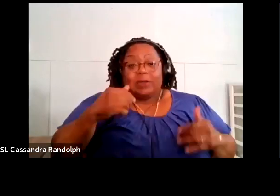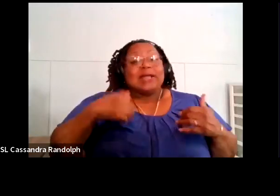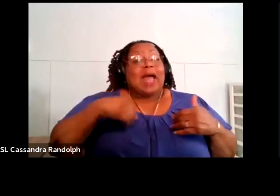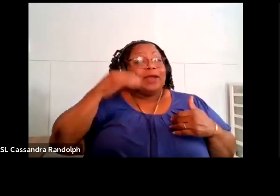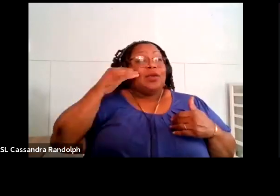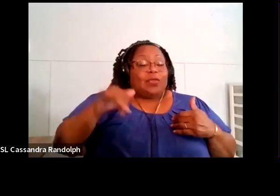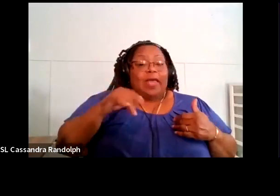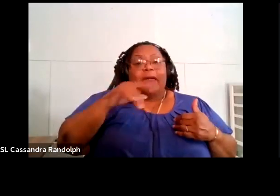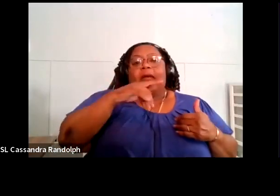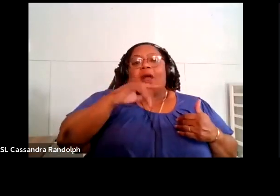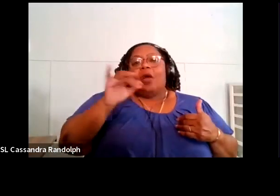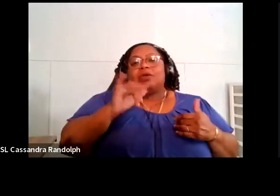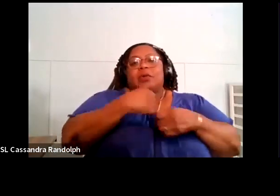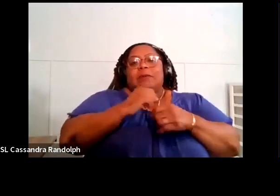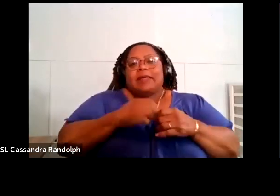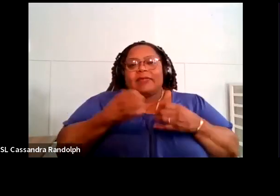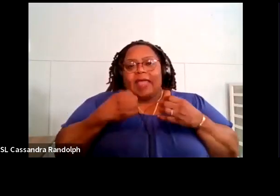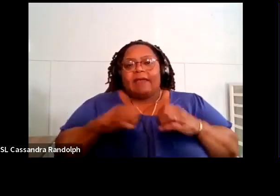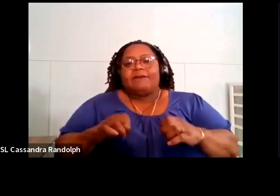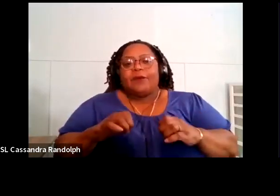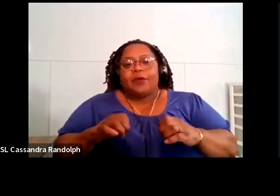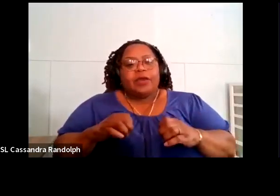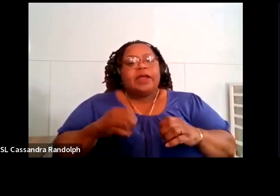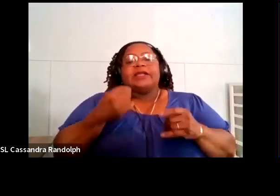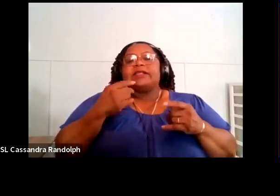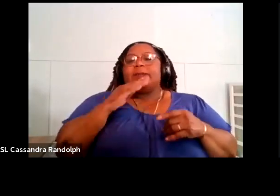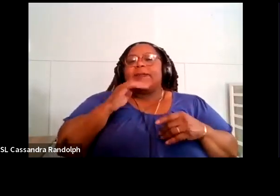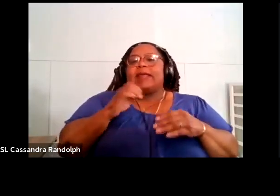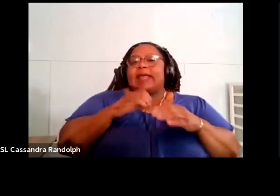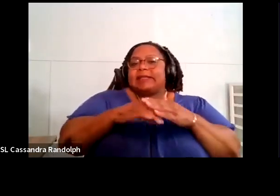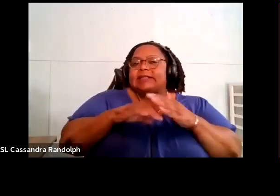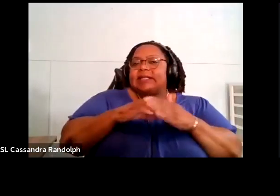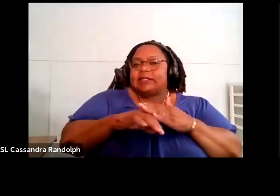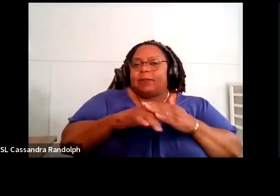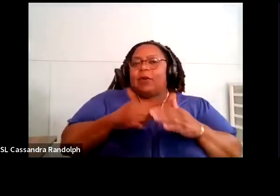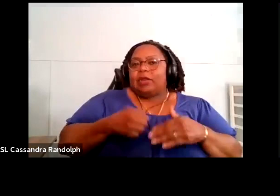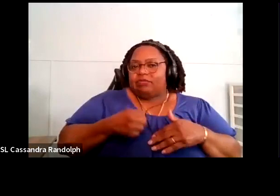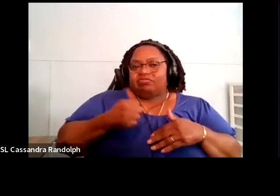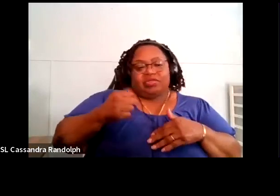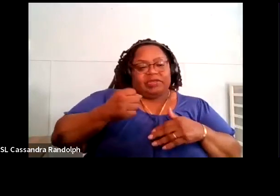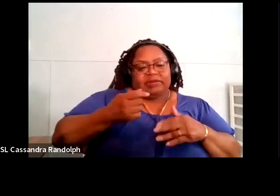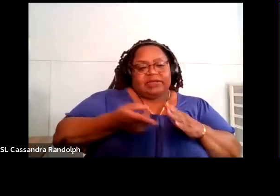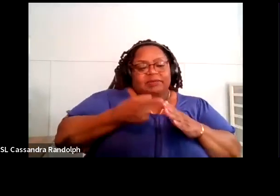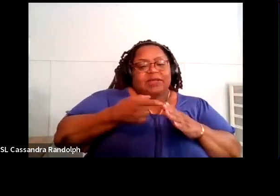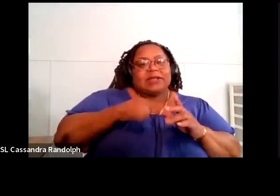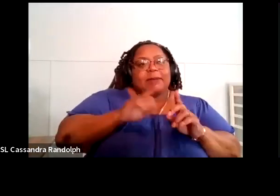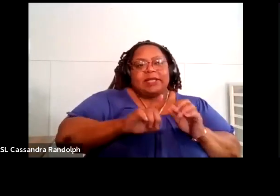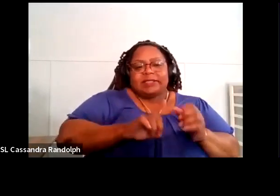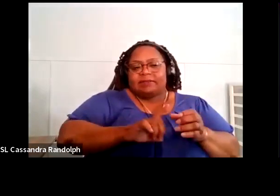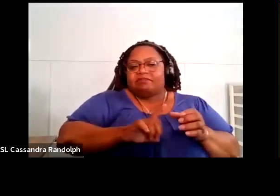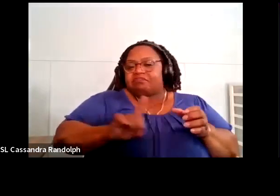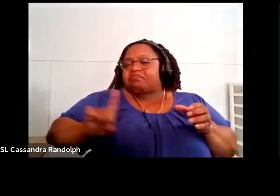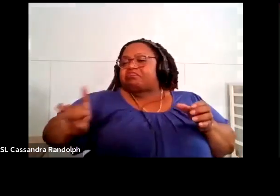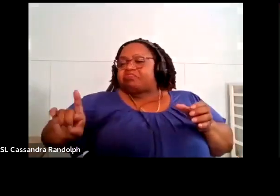people of all colors, predominately male, so I recognize I am the minority in this organization. I am not like we are 90 colleagues and